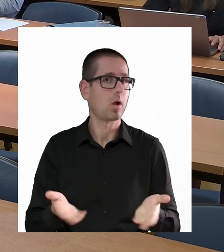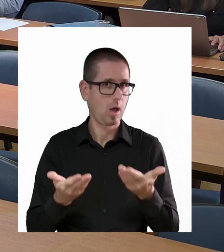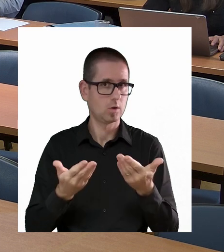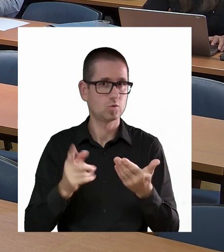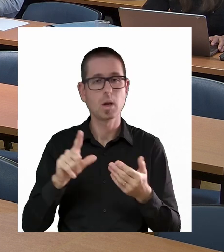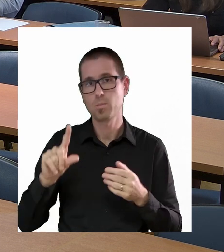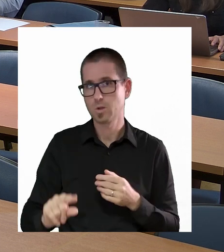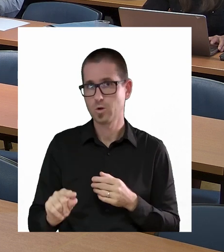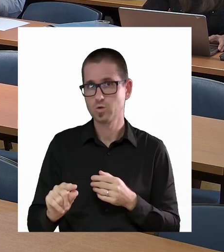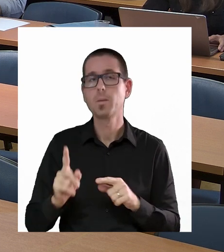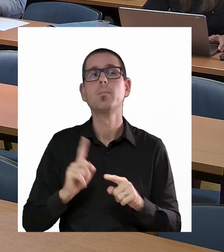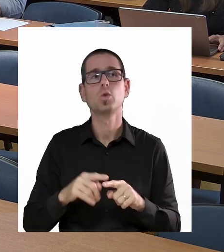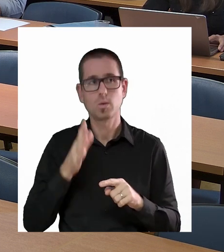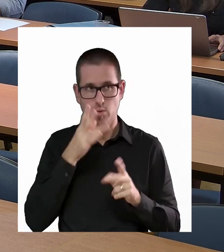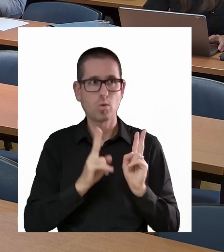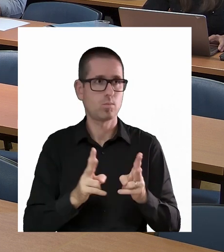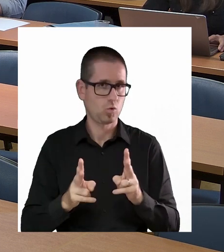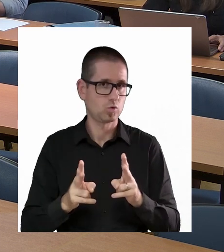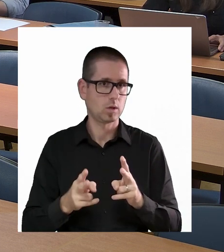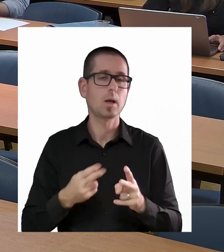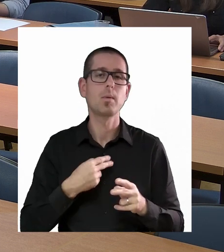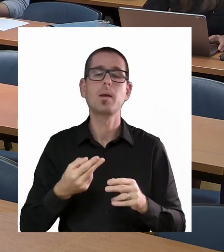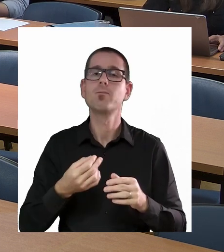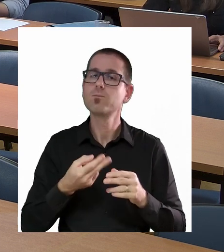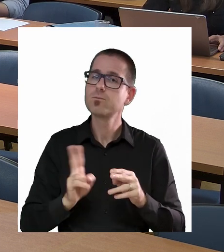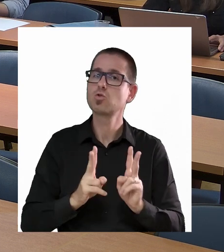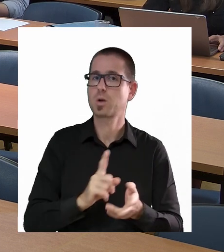cheaper, then we will have more opportunities for the SAN